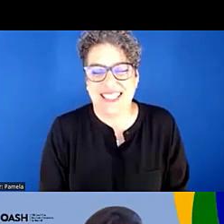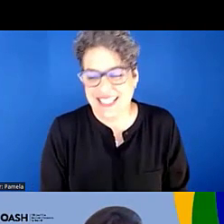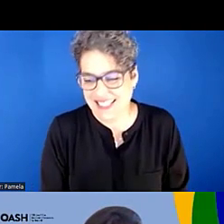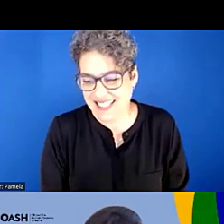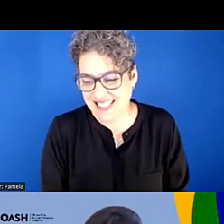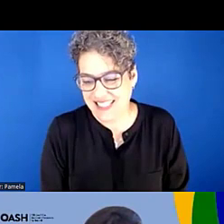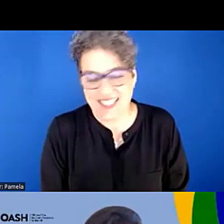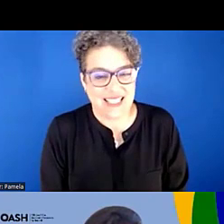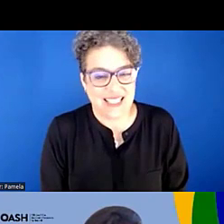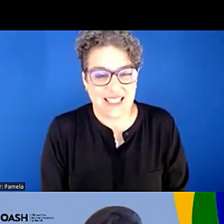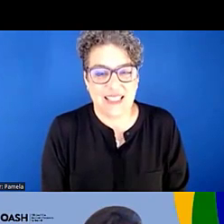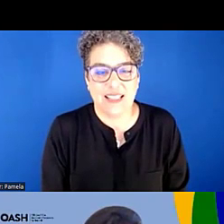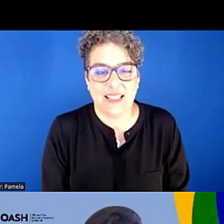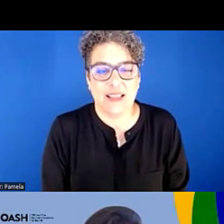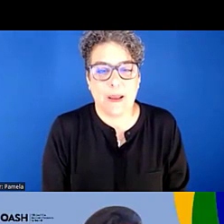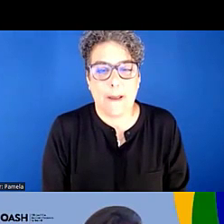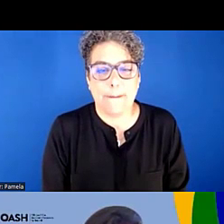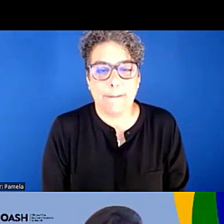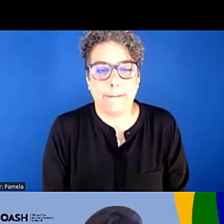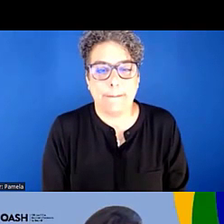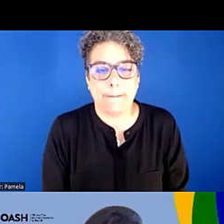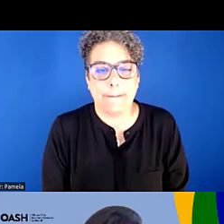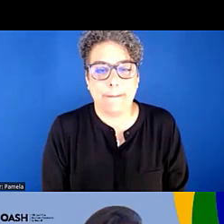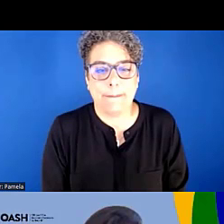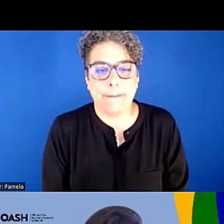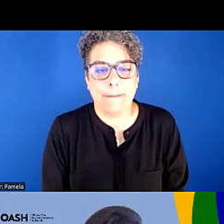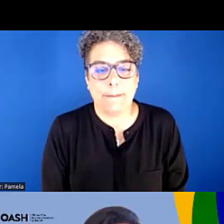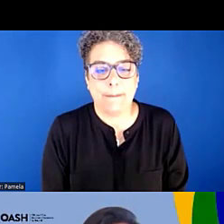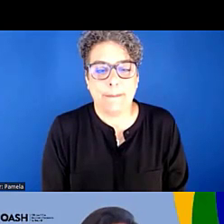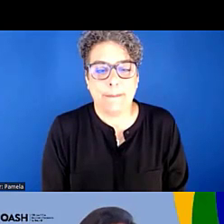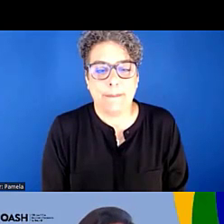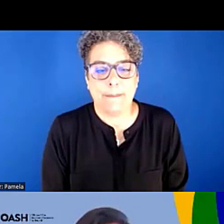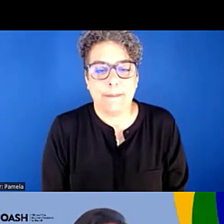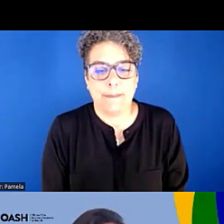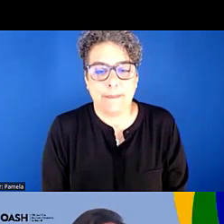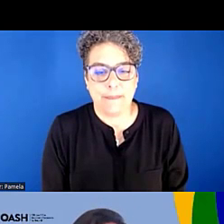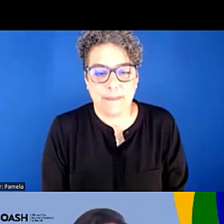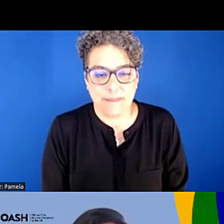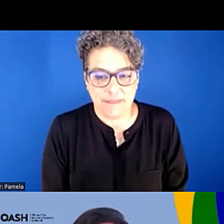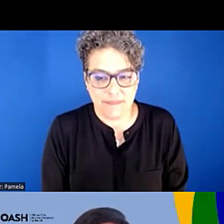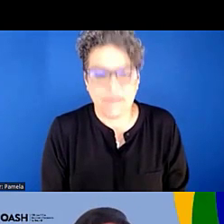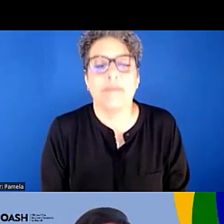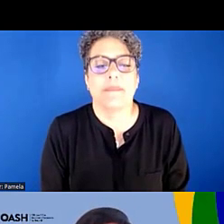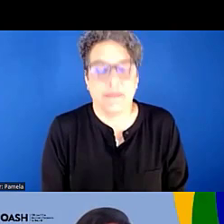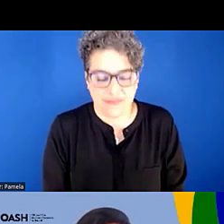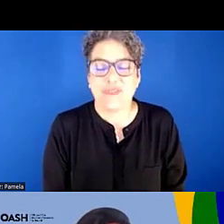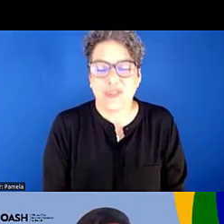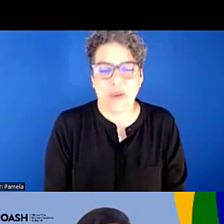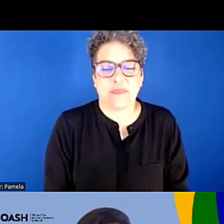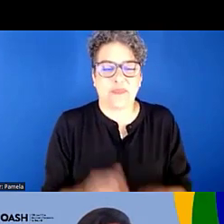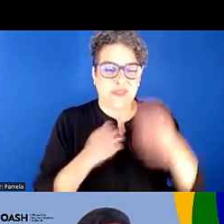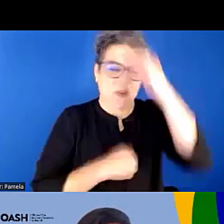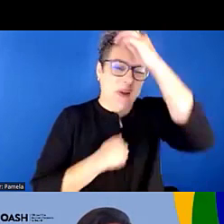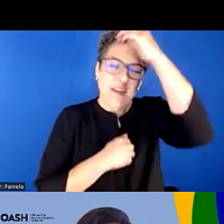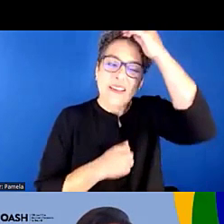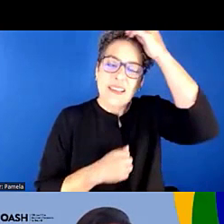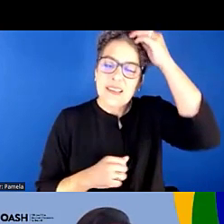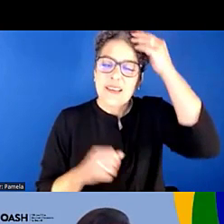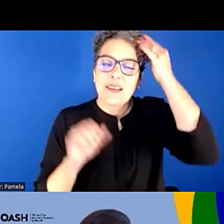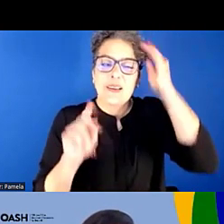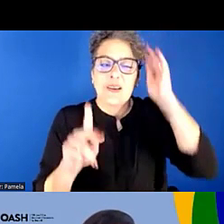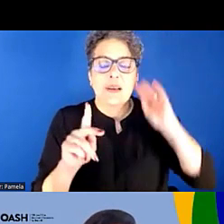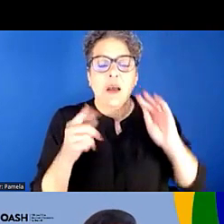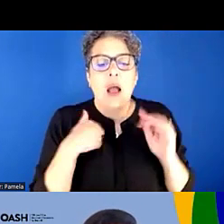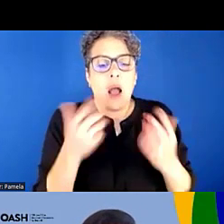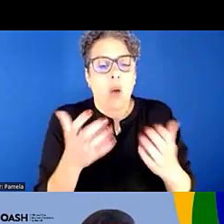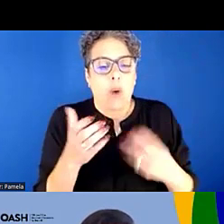so let me talk about falsification